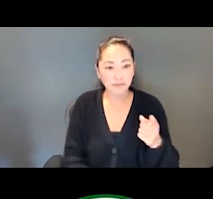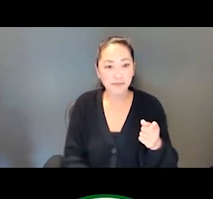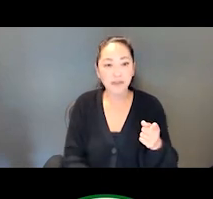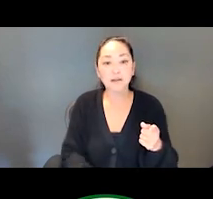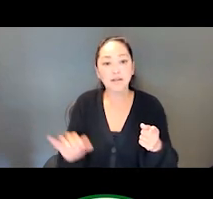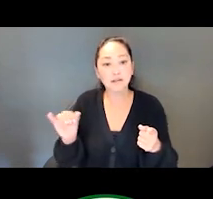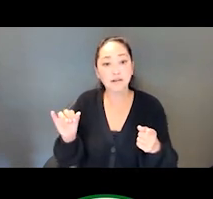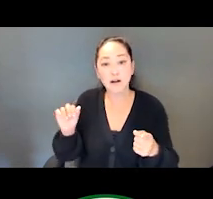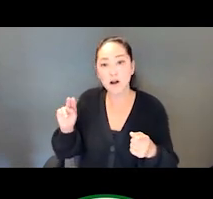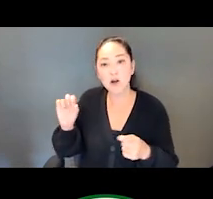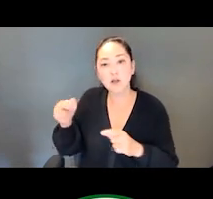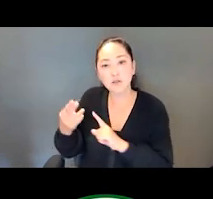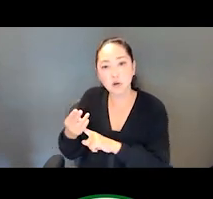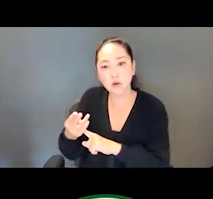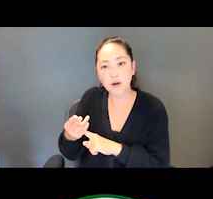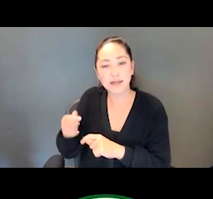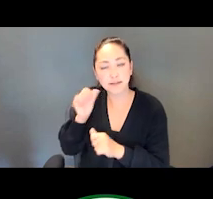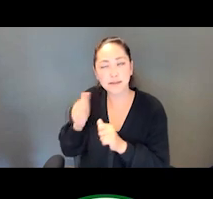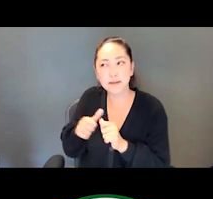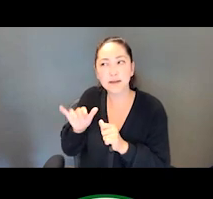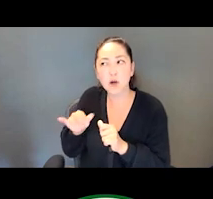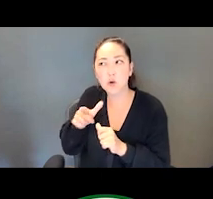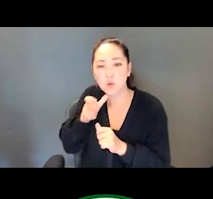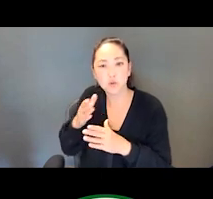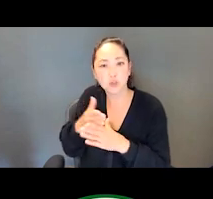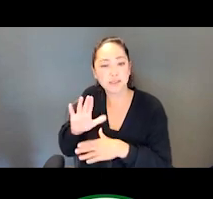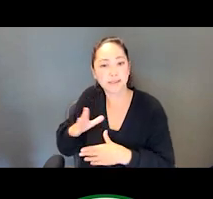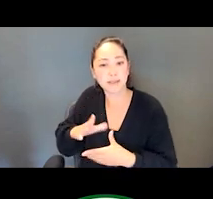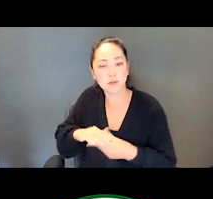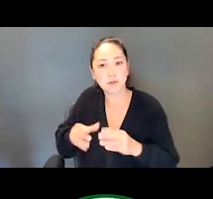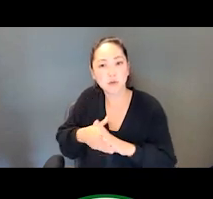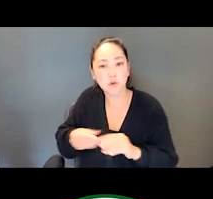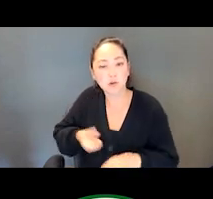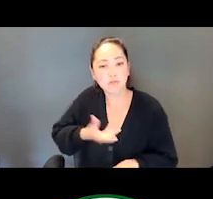in Nunavut and being in a space that may be seen as more remote or have more rural parks